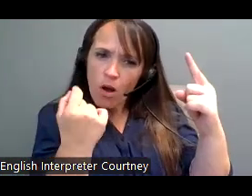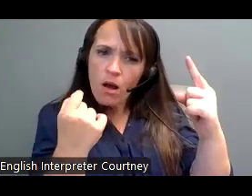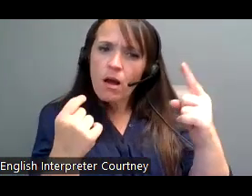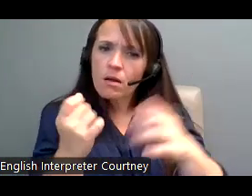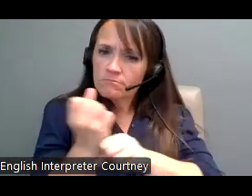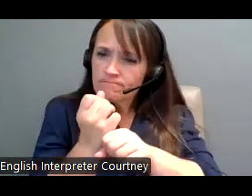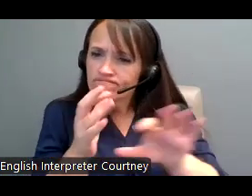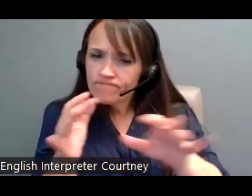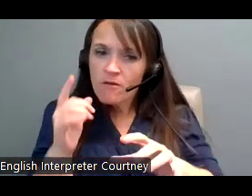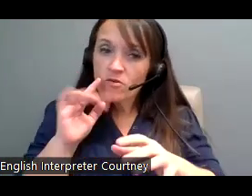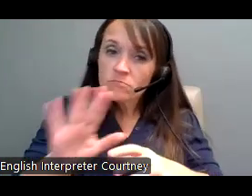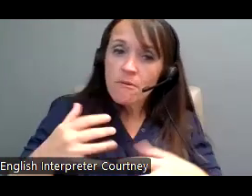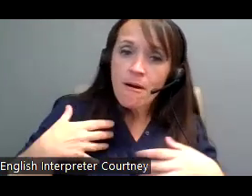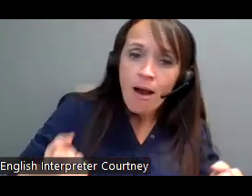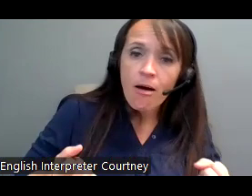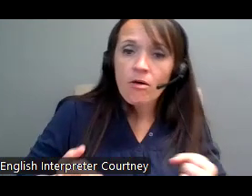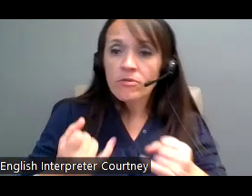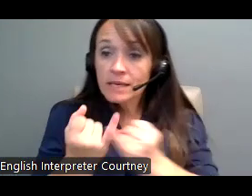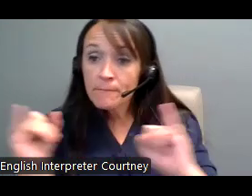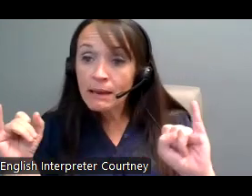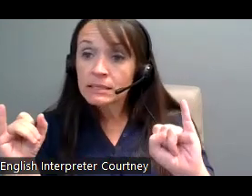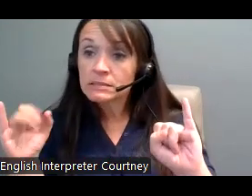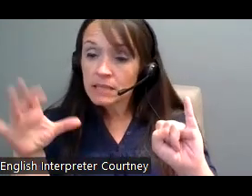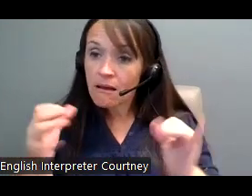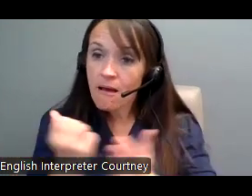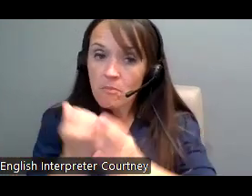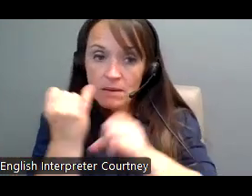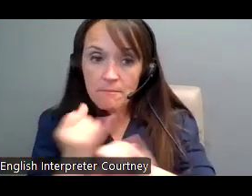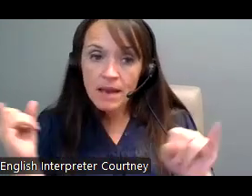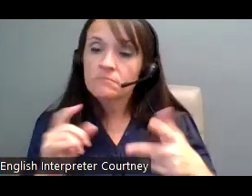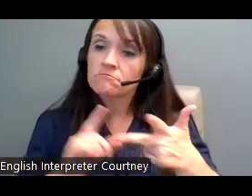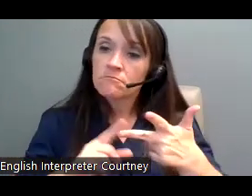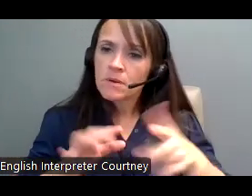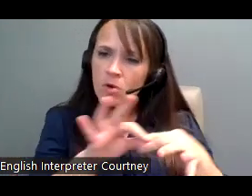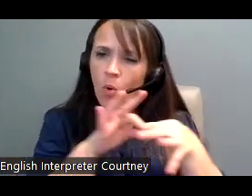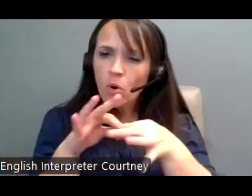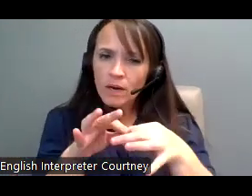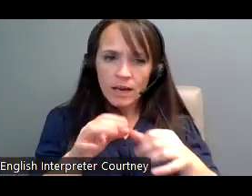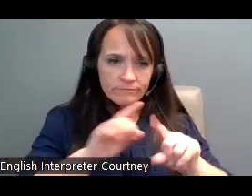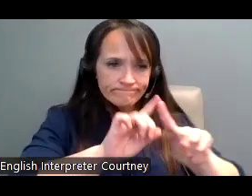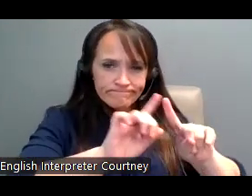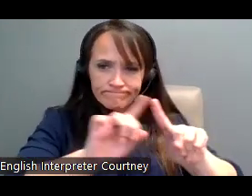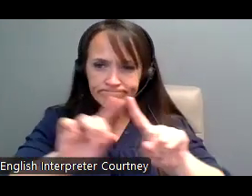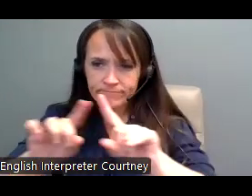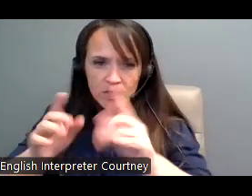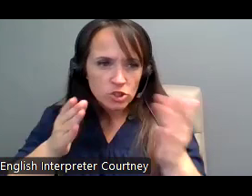ensure that the care plan goes as follows. And ensures that services such as personal care or